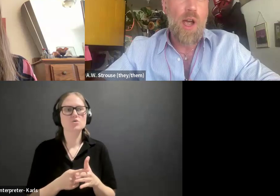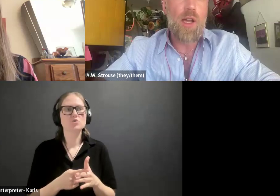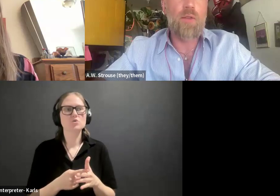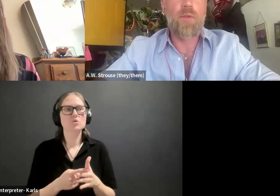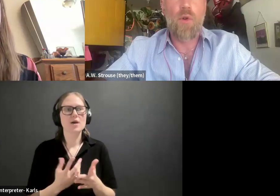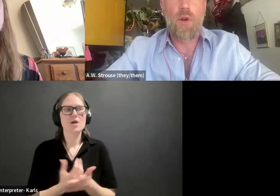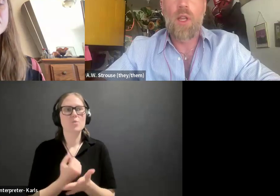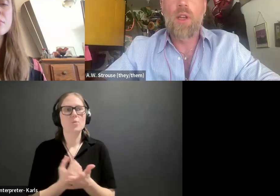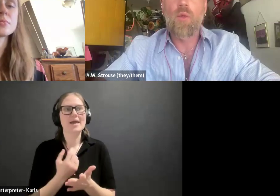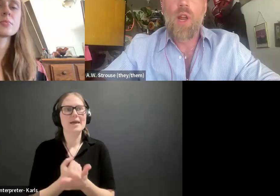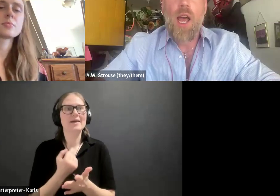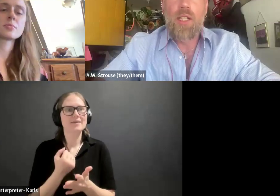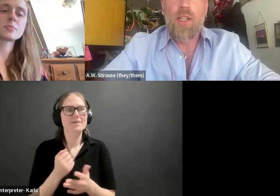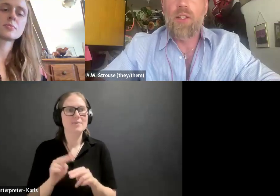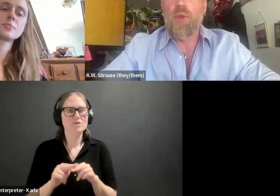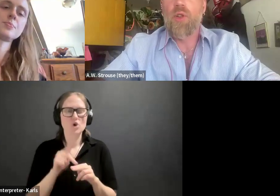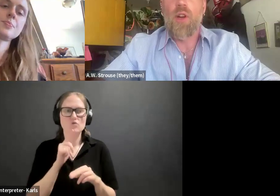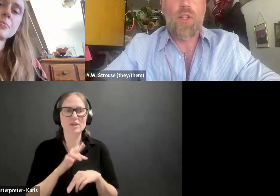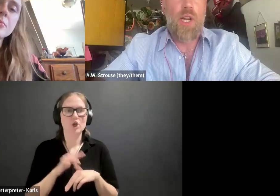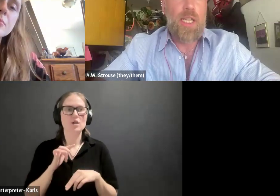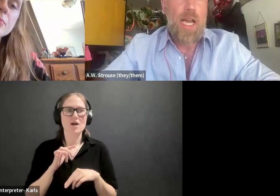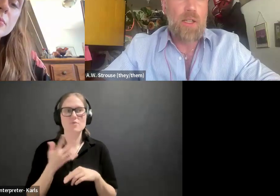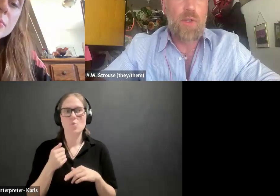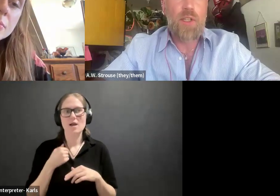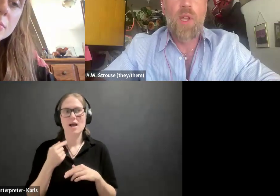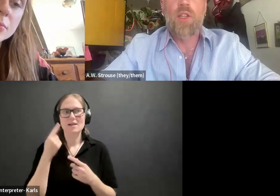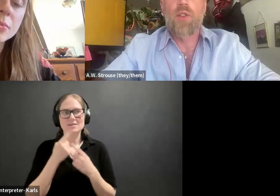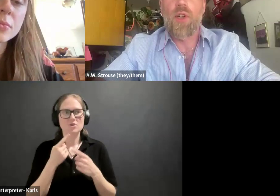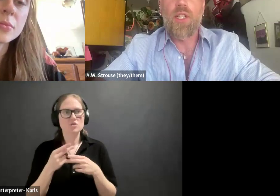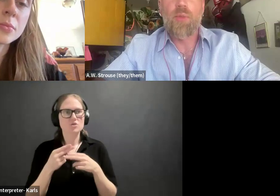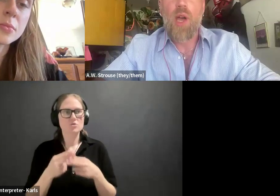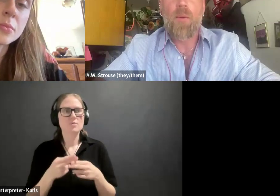for what I consider to be queer and trans activism, stories about